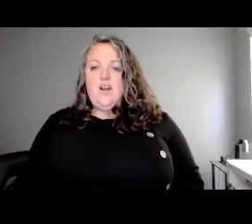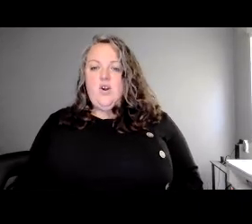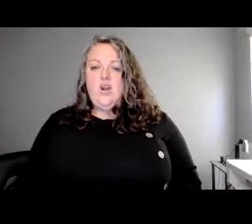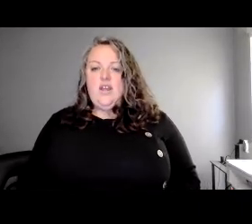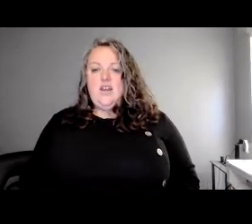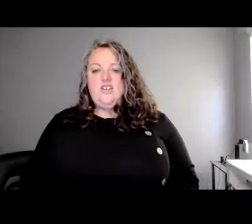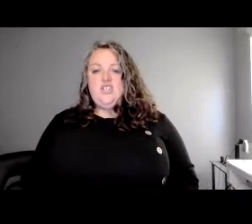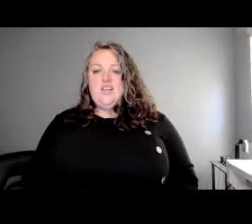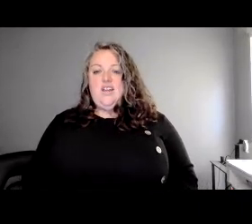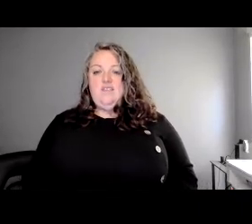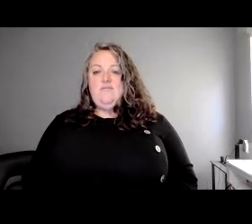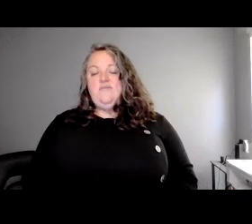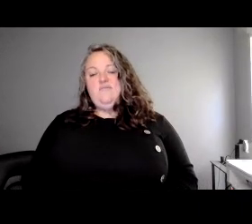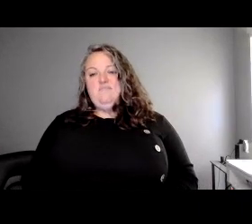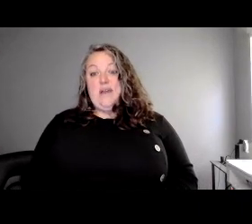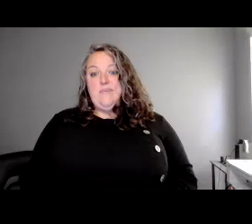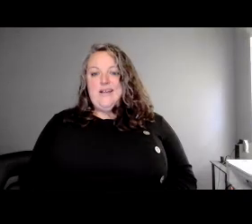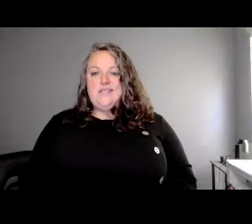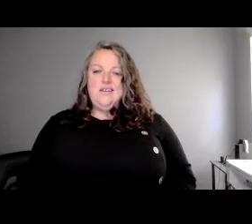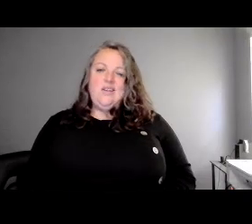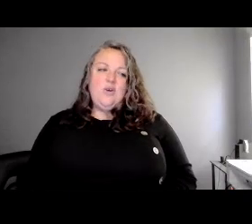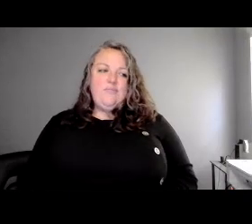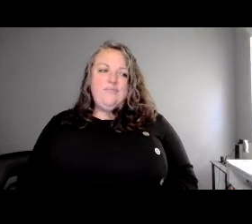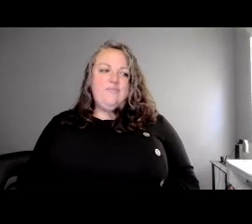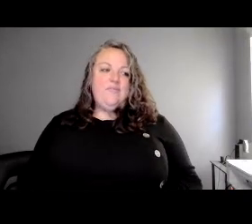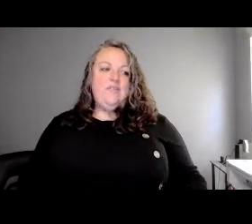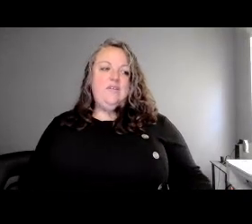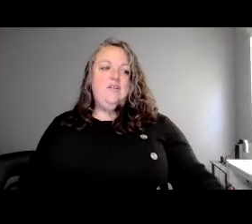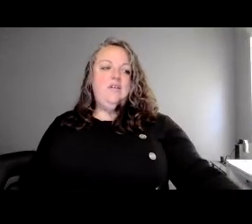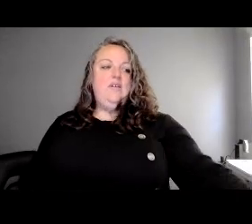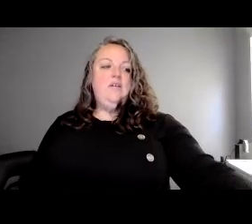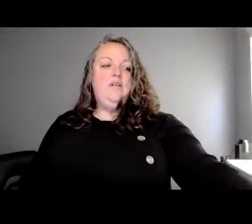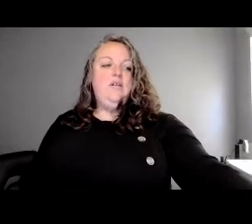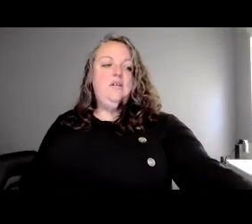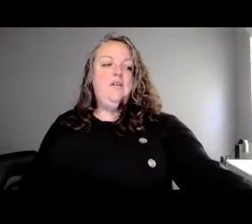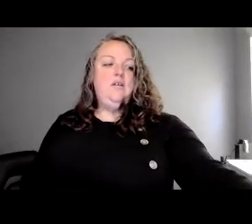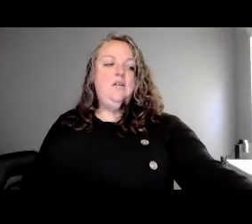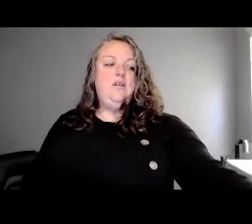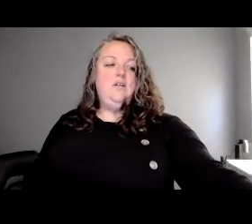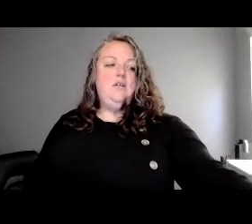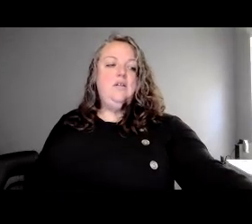priority and not just kind of bypass it. You know [Patricia Martin] I missed the very beginning of